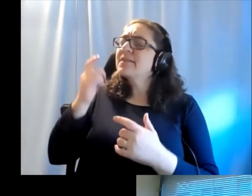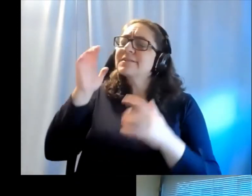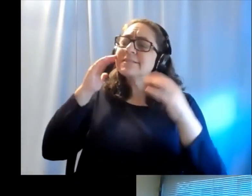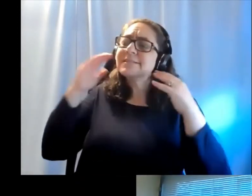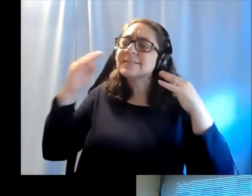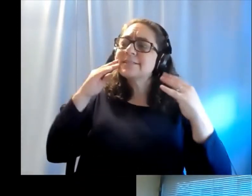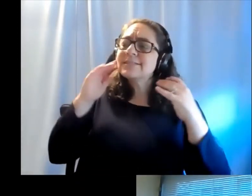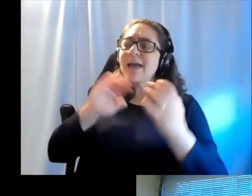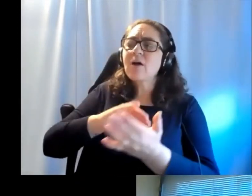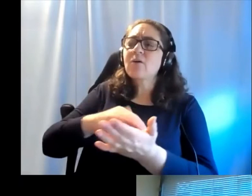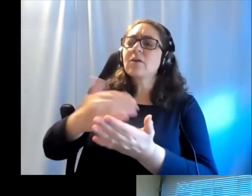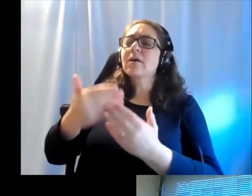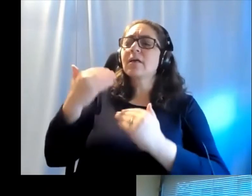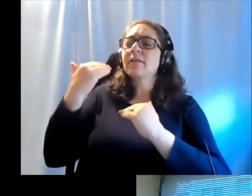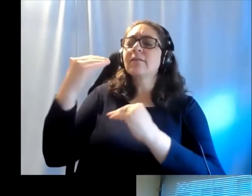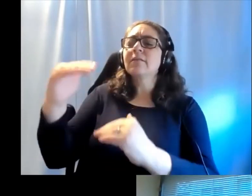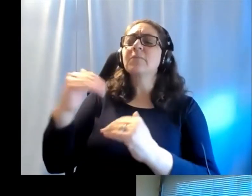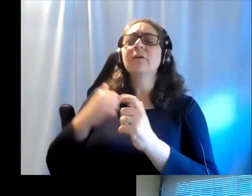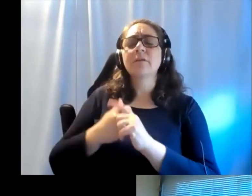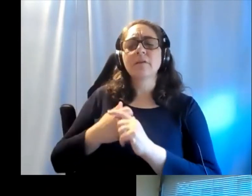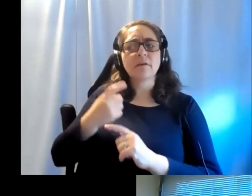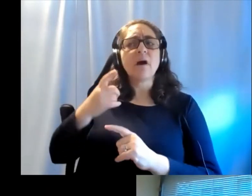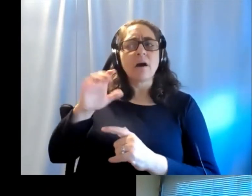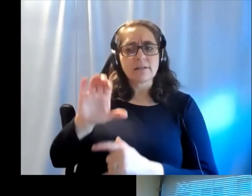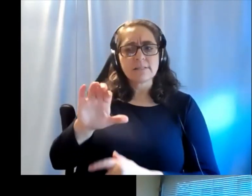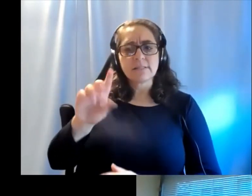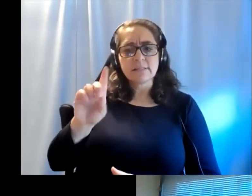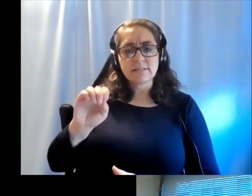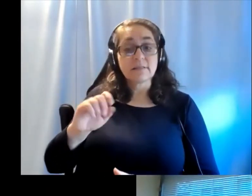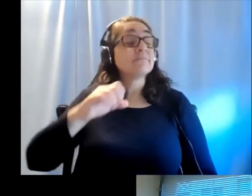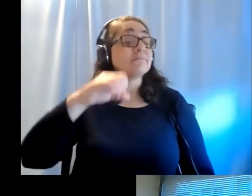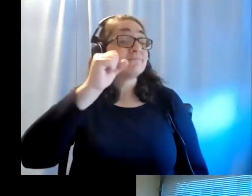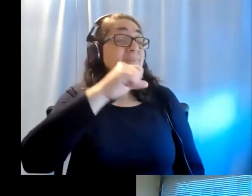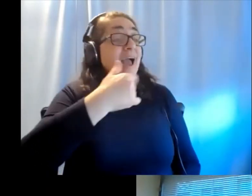We actually have a short quiz you can take out there.